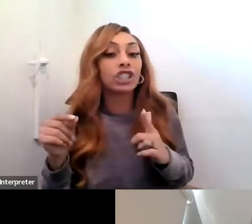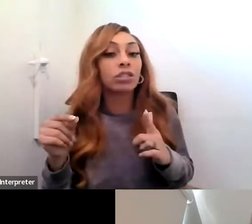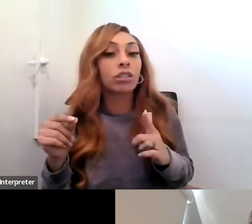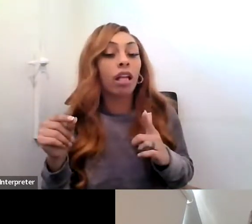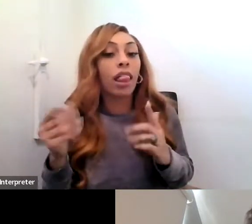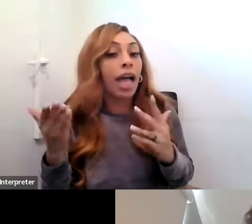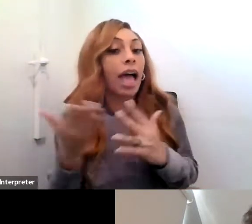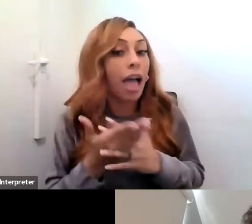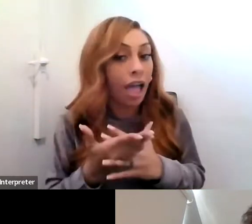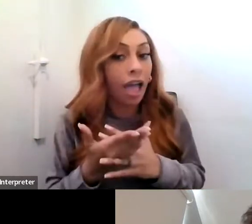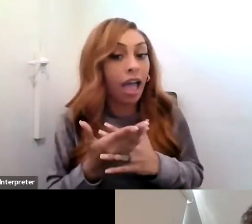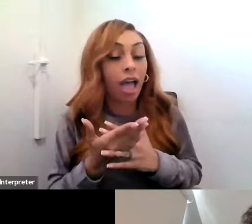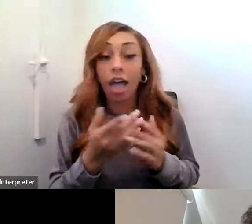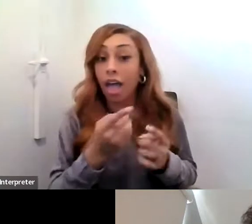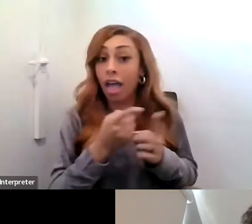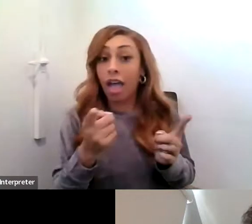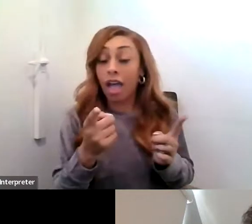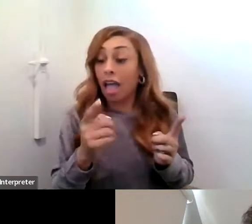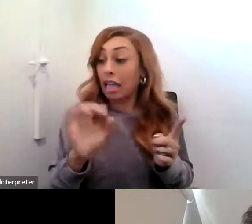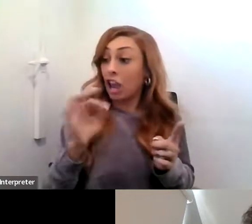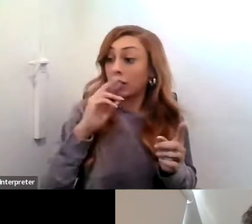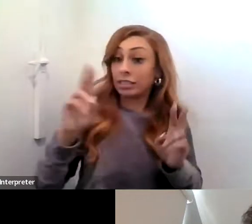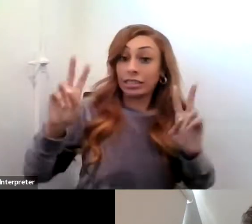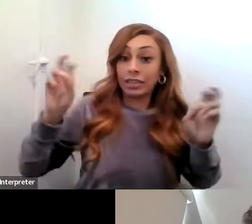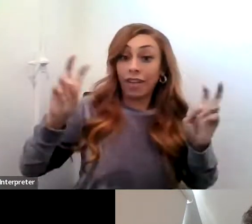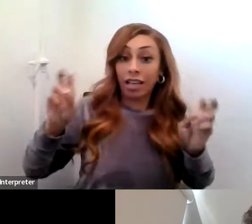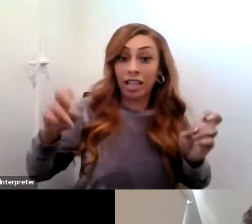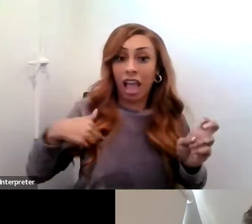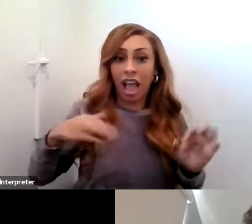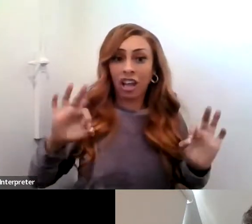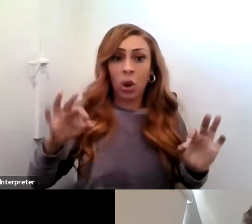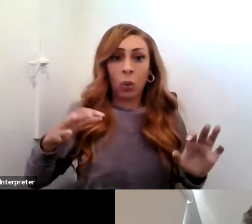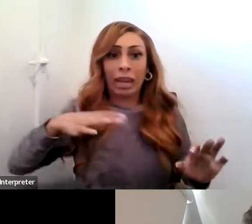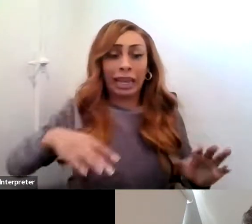to people who would otherwise perhaps not define themselves as having any specific access requirements at all.